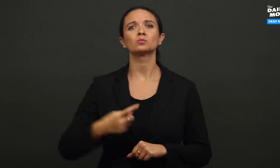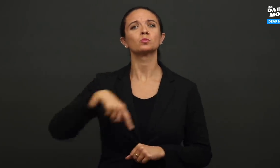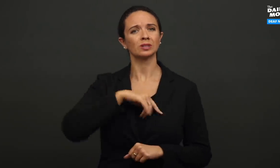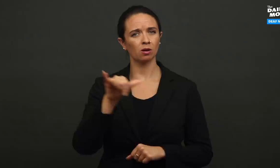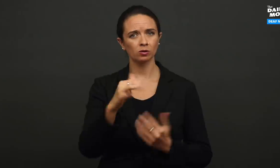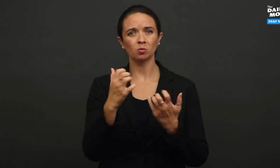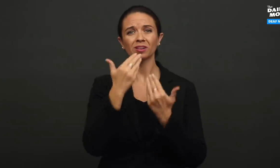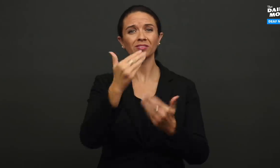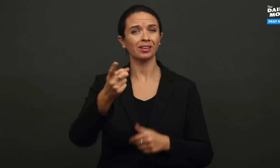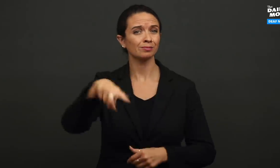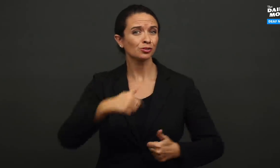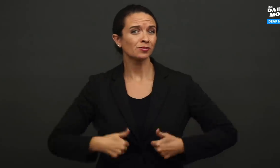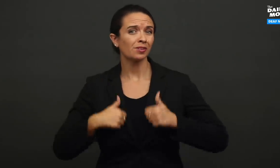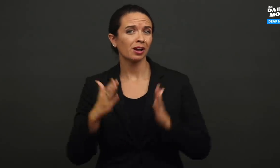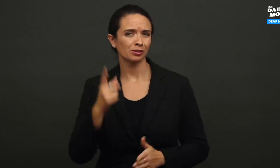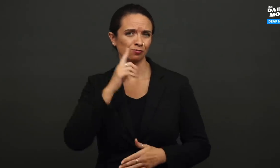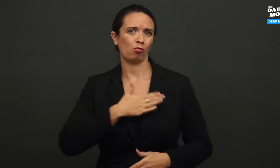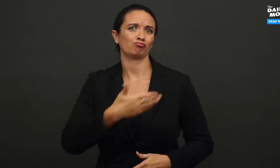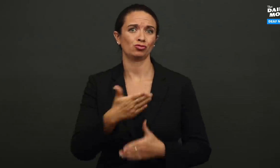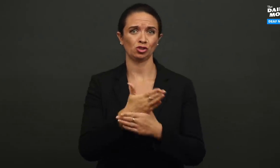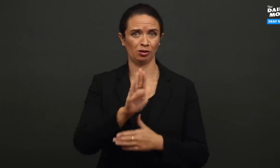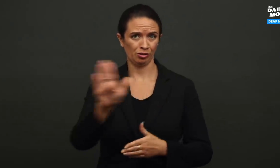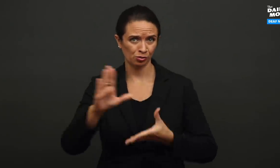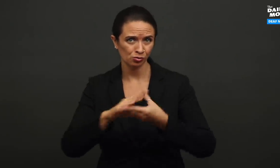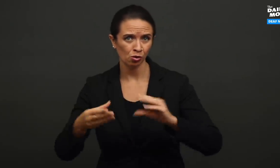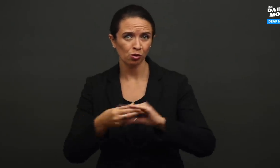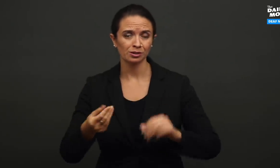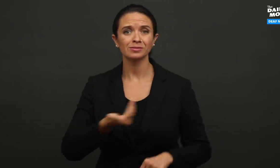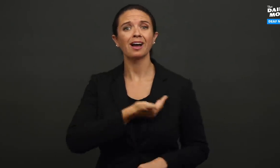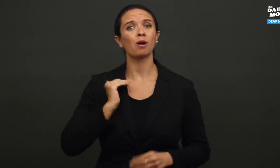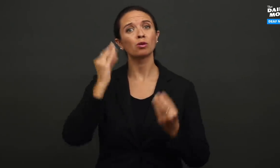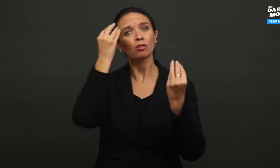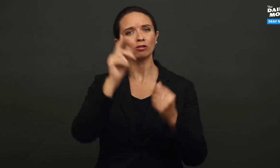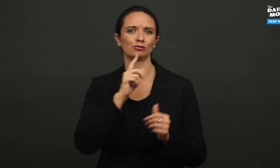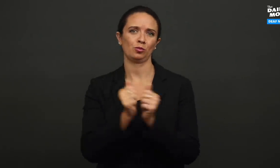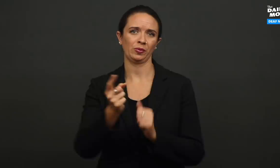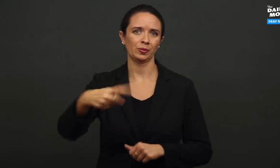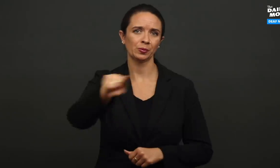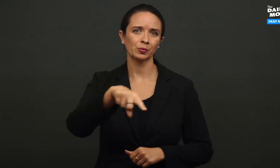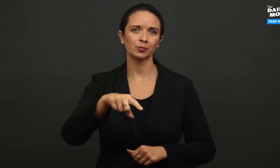We also want to thank the survivors for being willing to share their story. Our thoughts are with you.